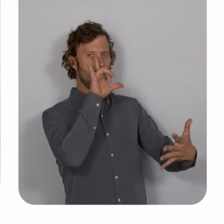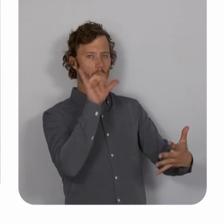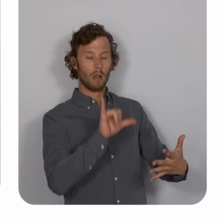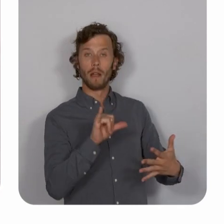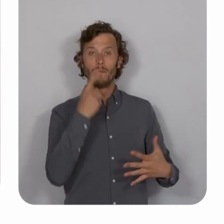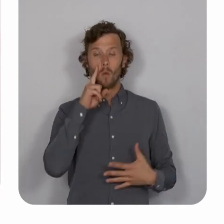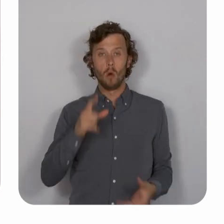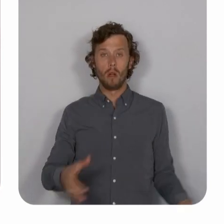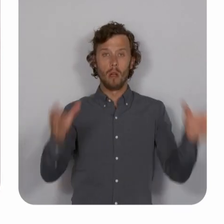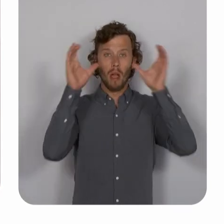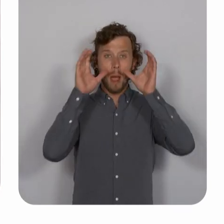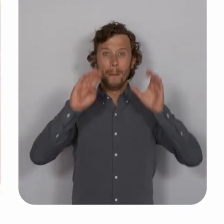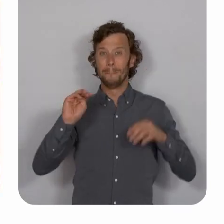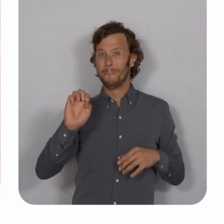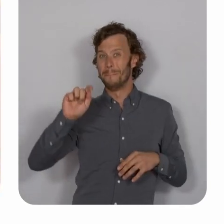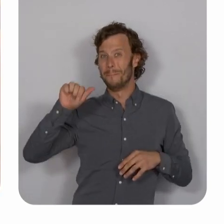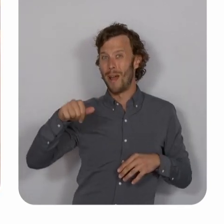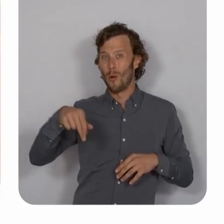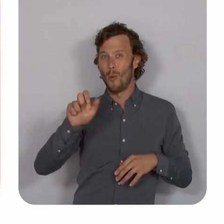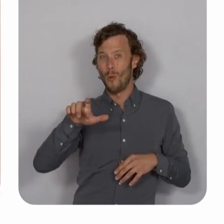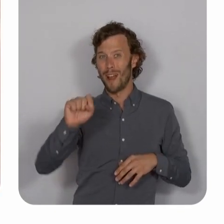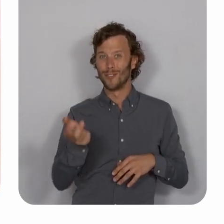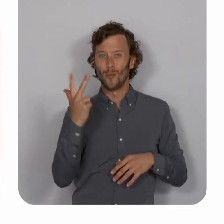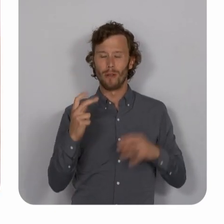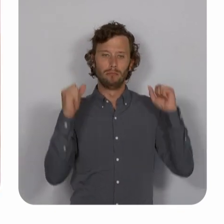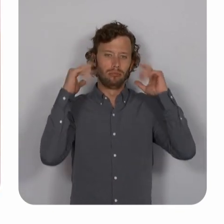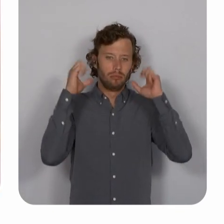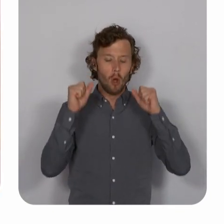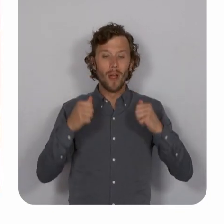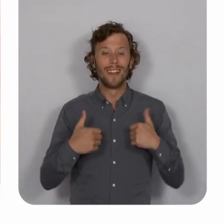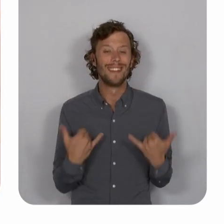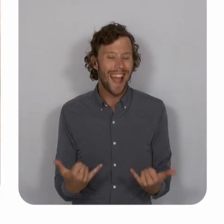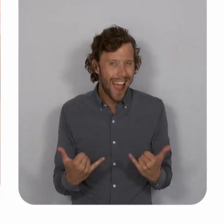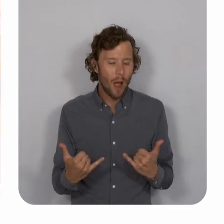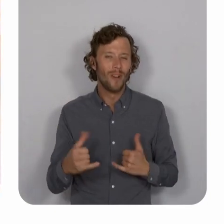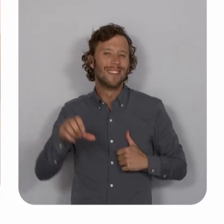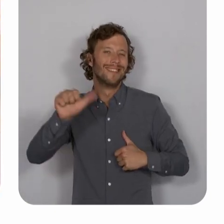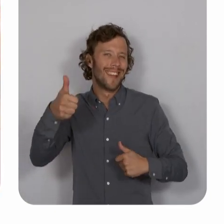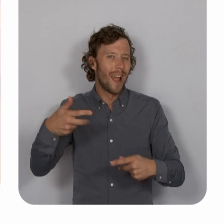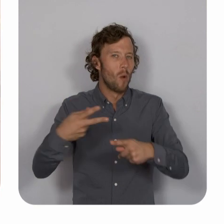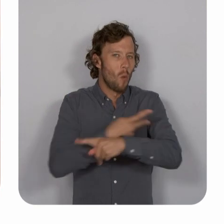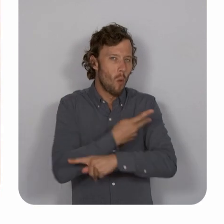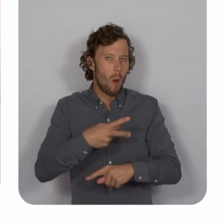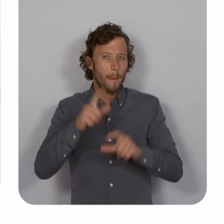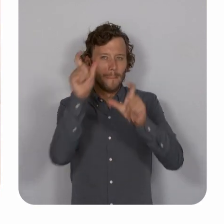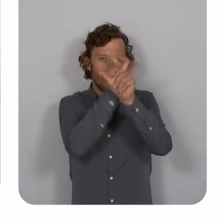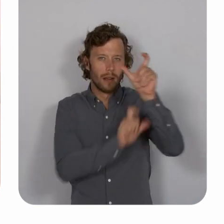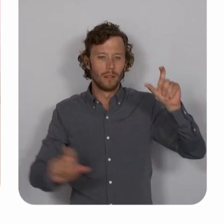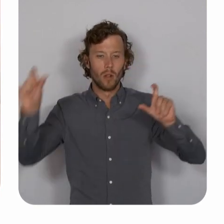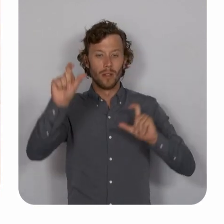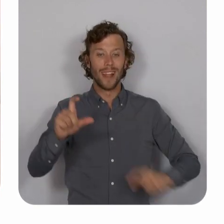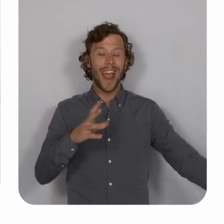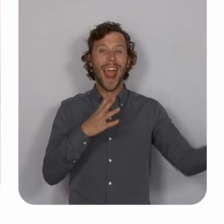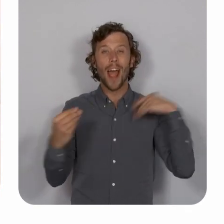With 10x more pixels and a new AI-powered depth engine that takes full advantage of the hardware,